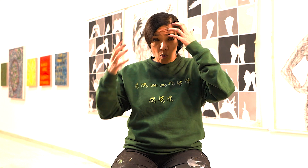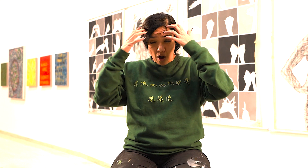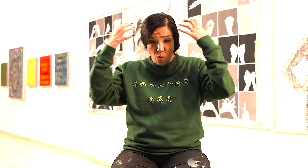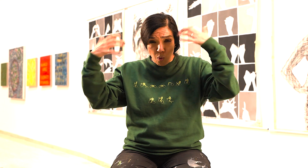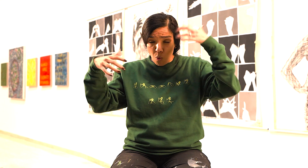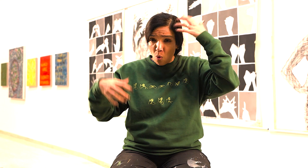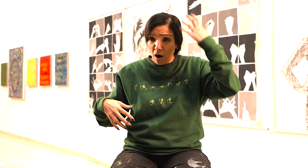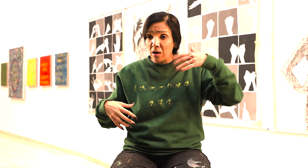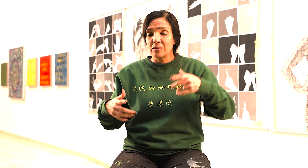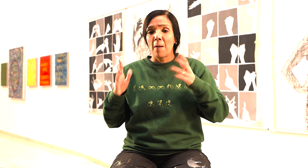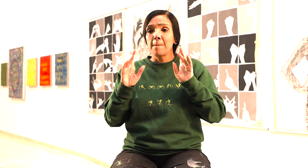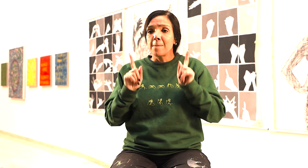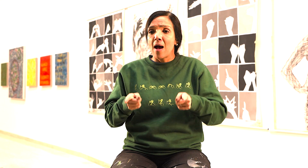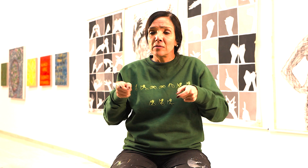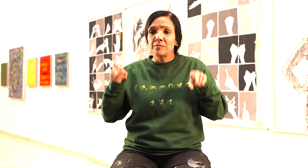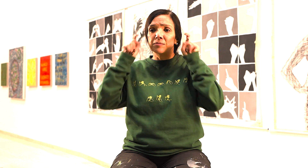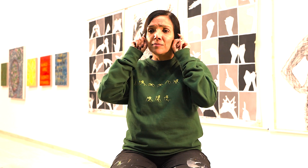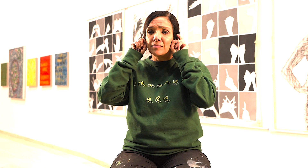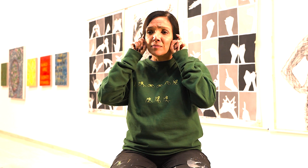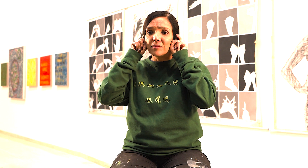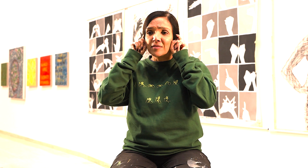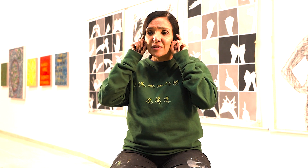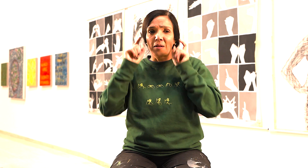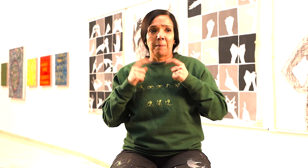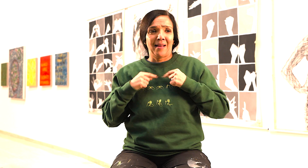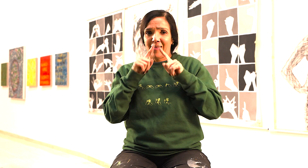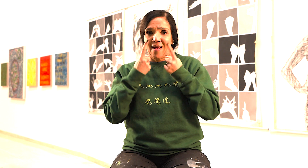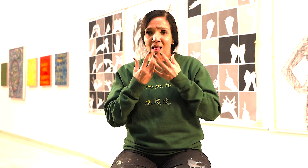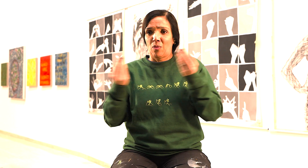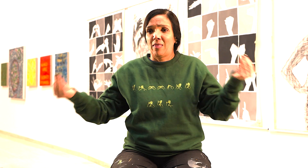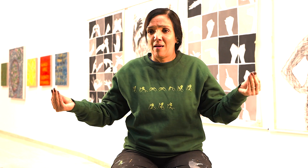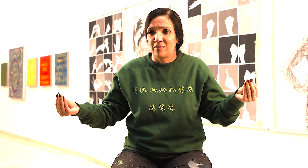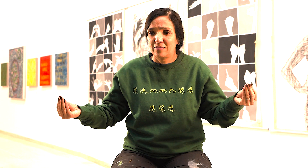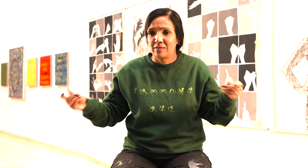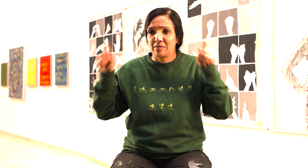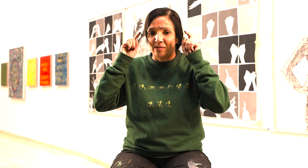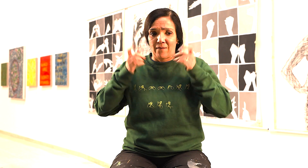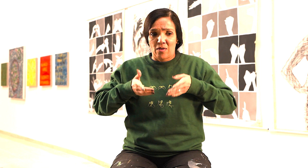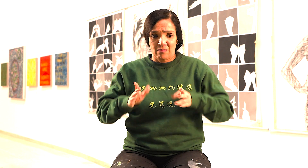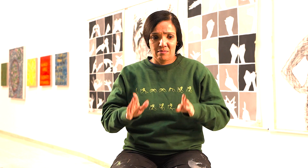Otherwise, I get a headache, so, I must wear my hearing aids. Bilateral hearing aids; I can't do without them.